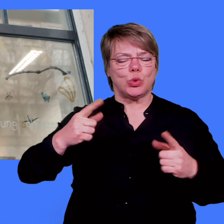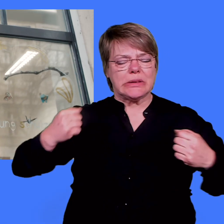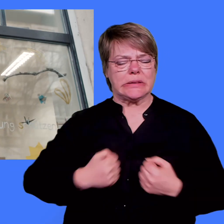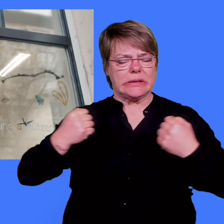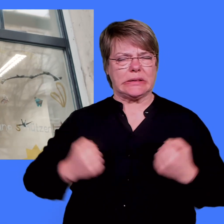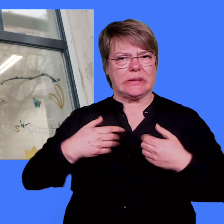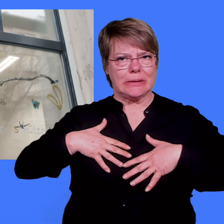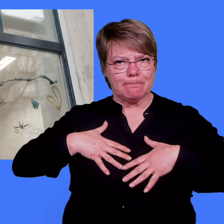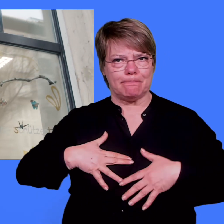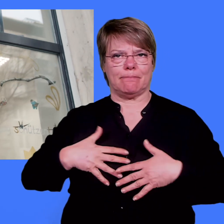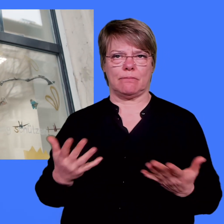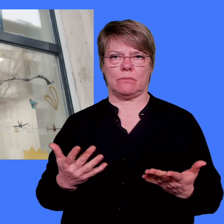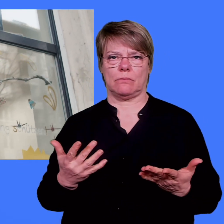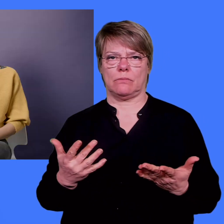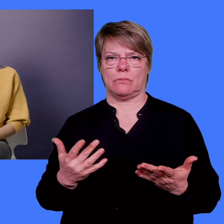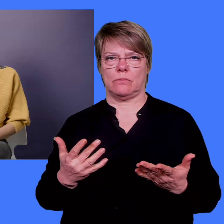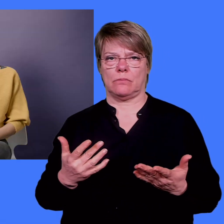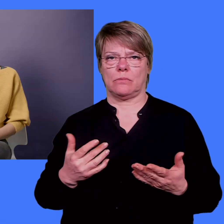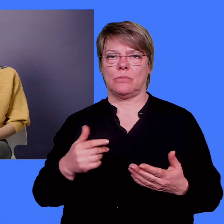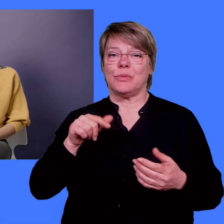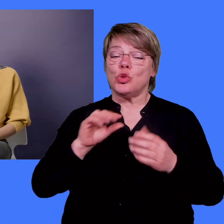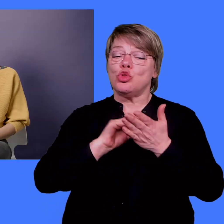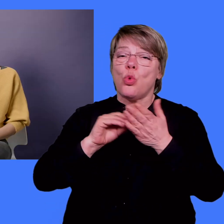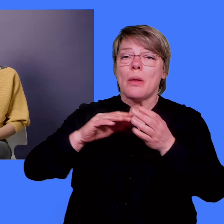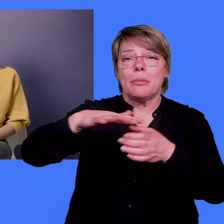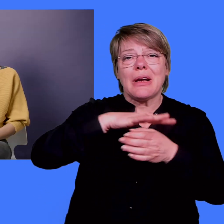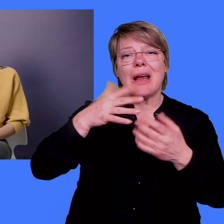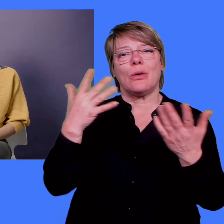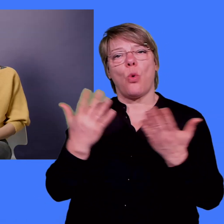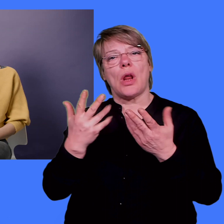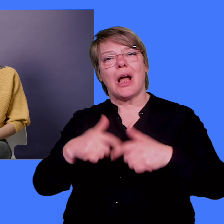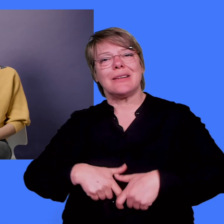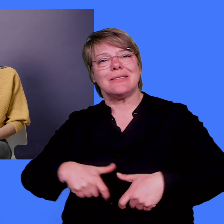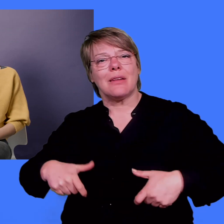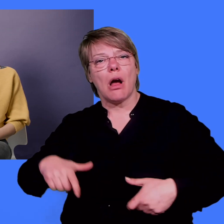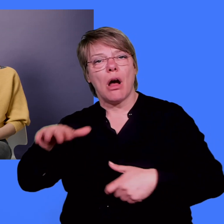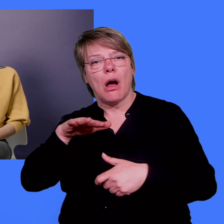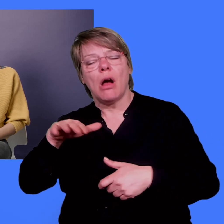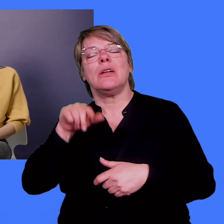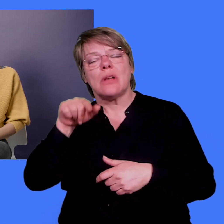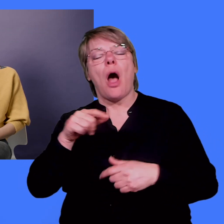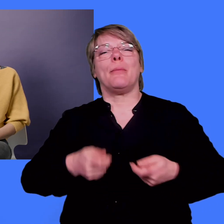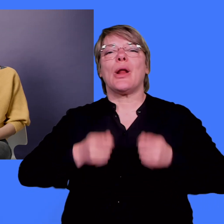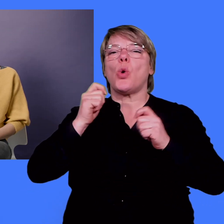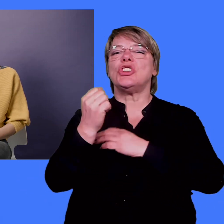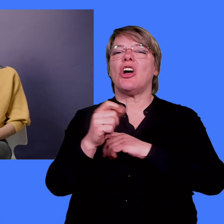In the contexts of school and daycare education experts are needed to recognize these discrimination experiences